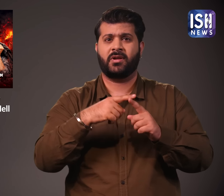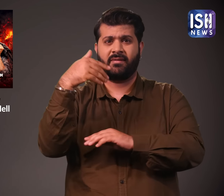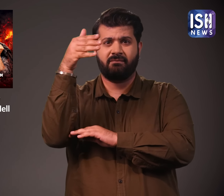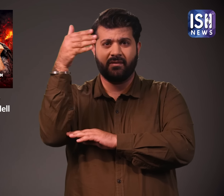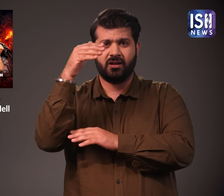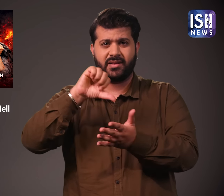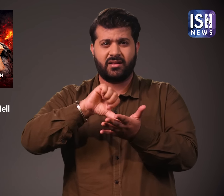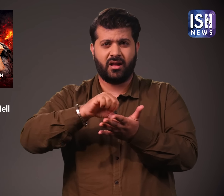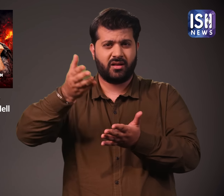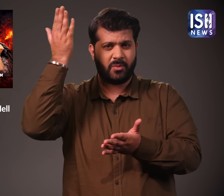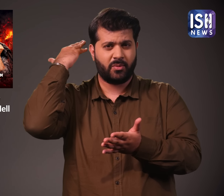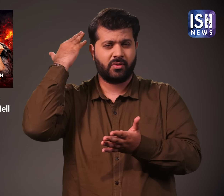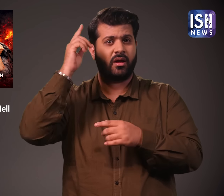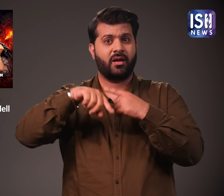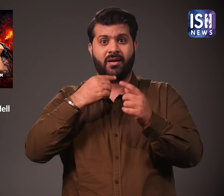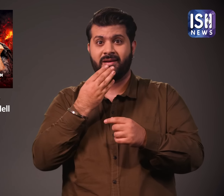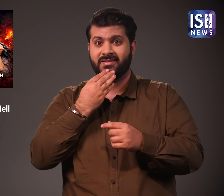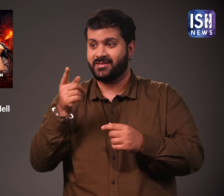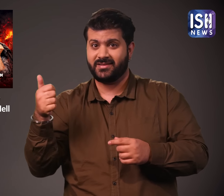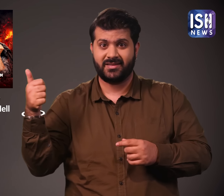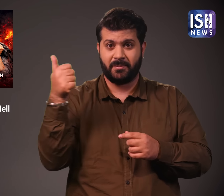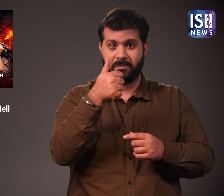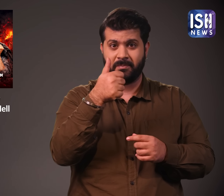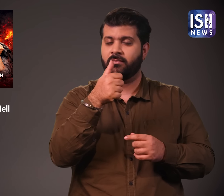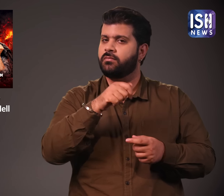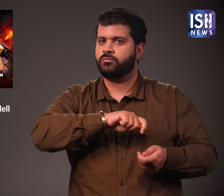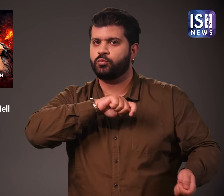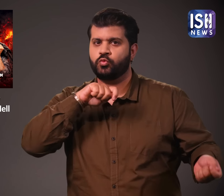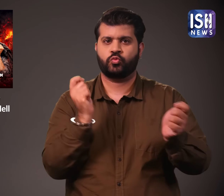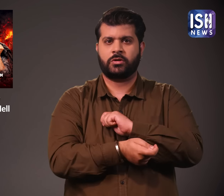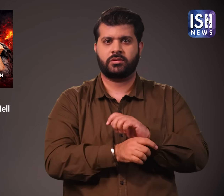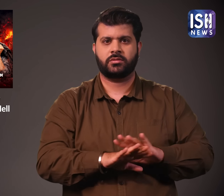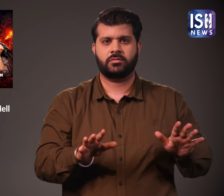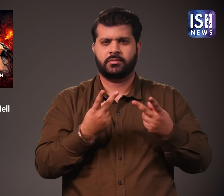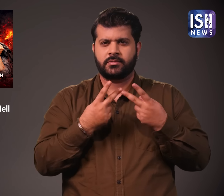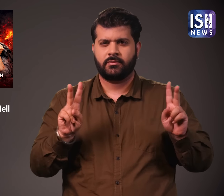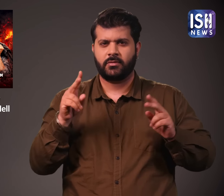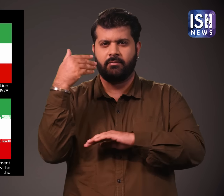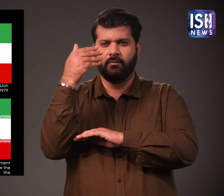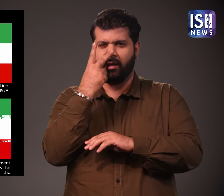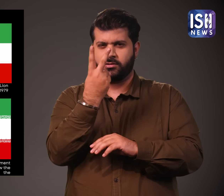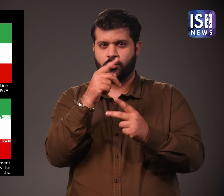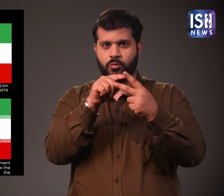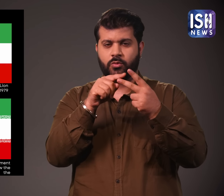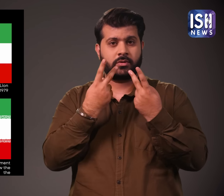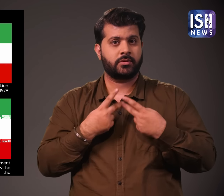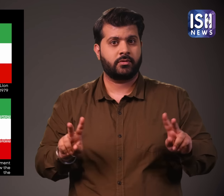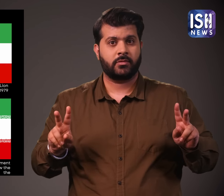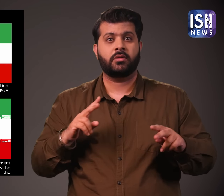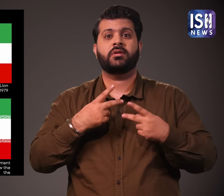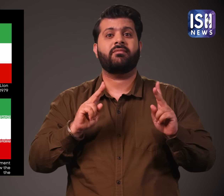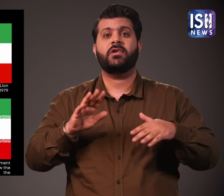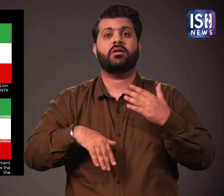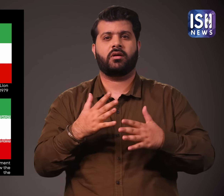The country adopted a completely different flag when the new religious leaders came to power.